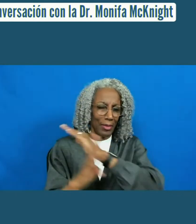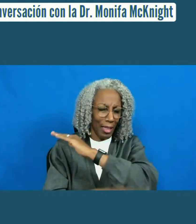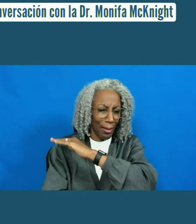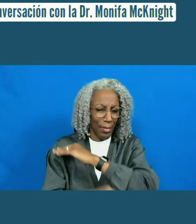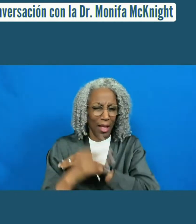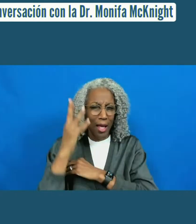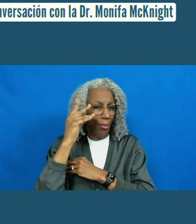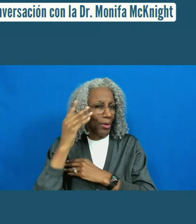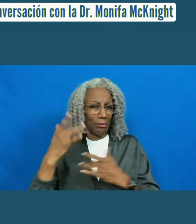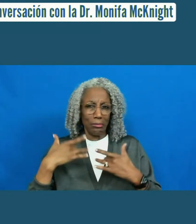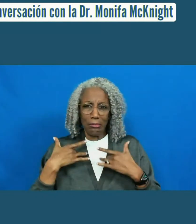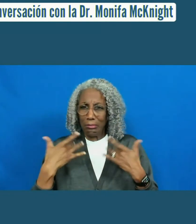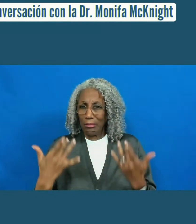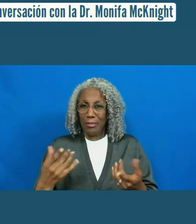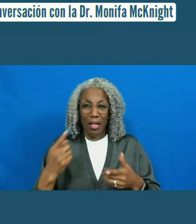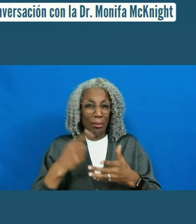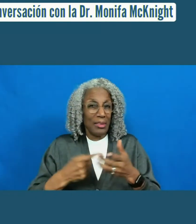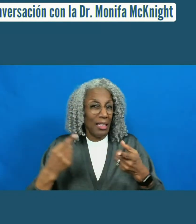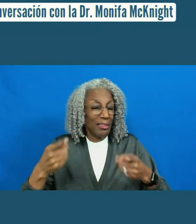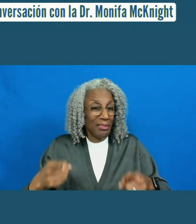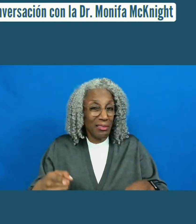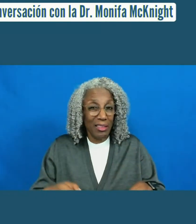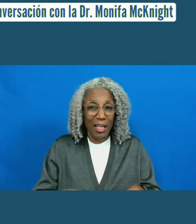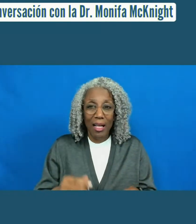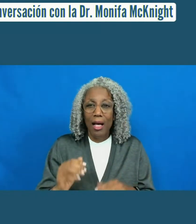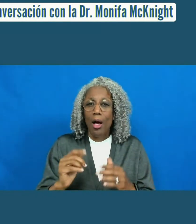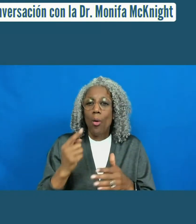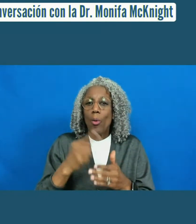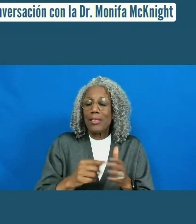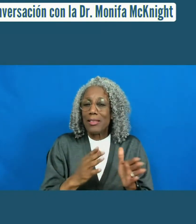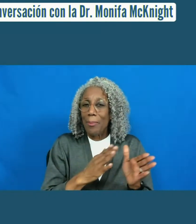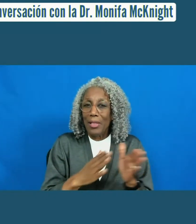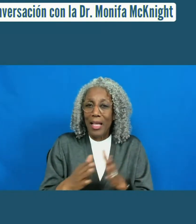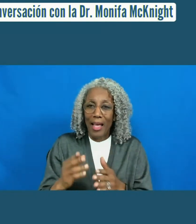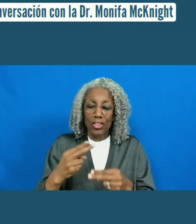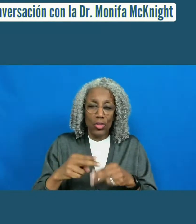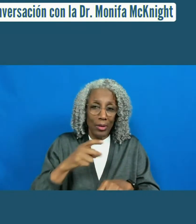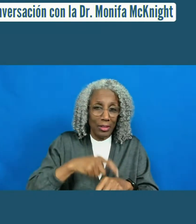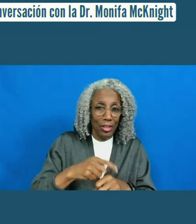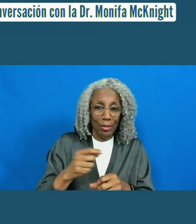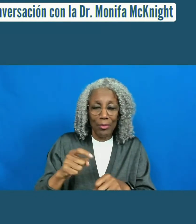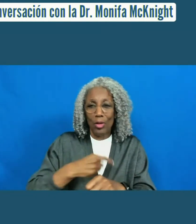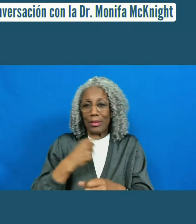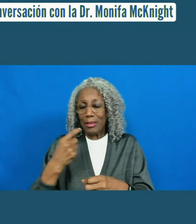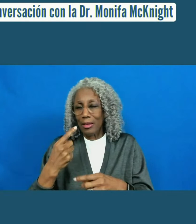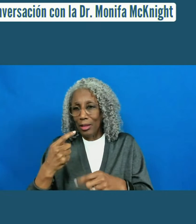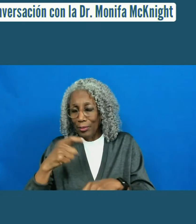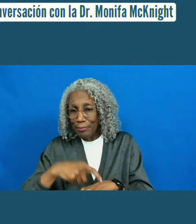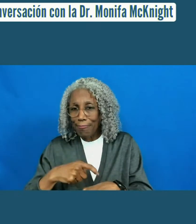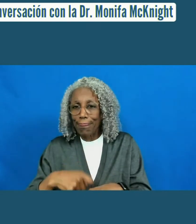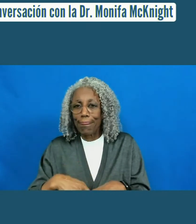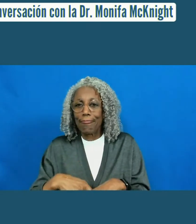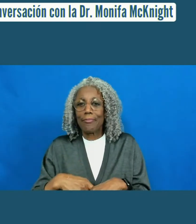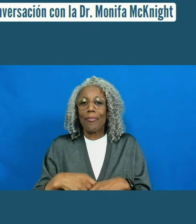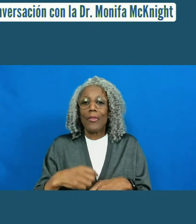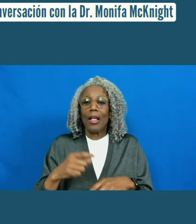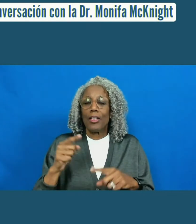wondering What gives? What is your plan in the near term and the long term to rebuild, trust